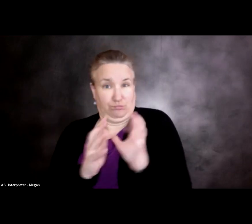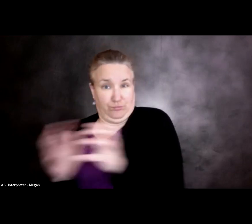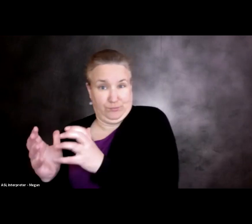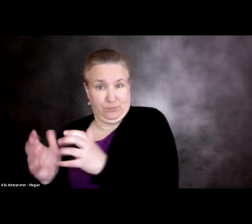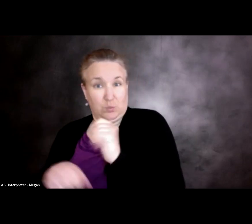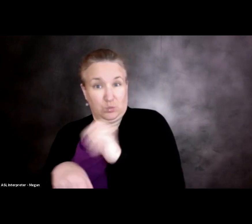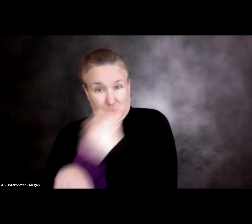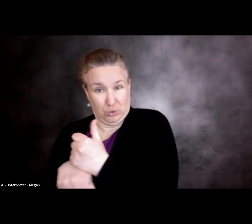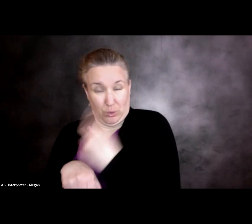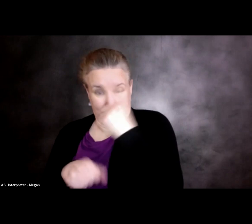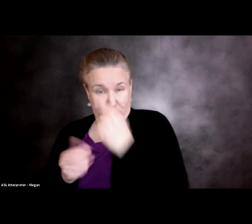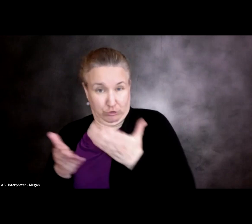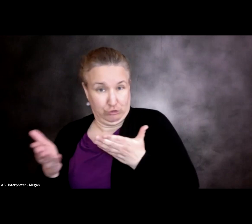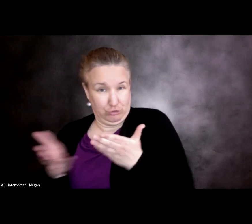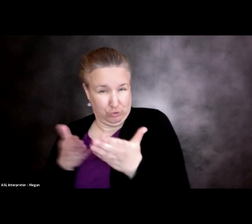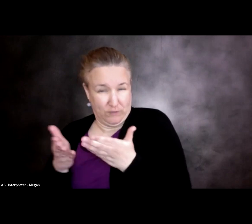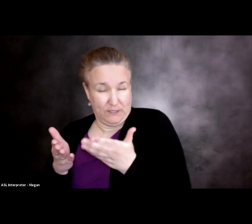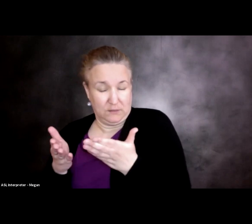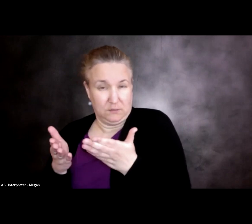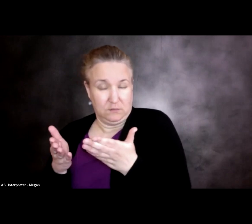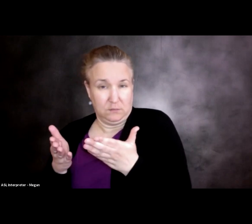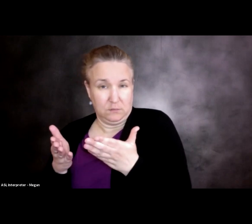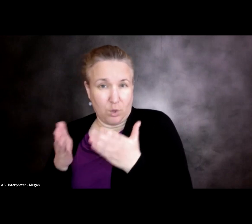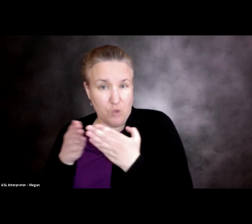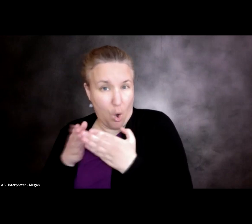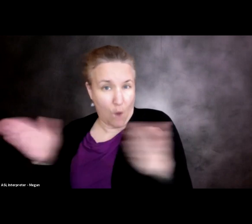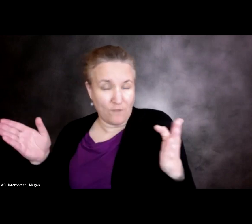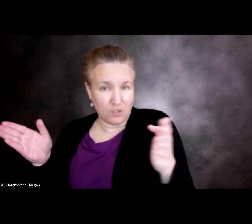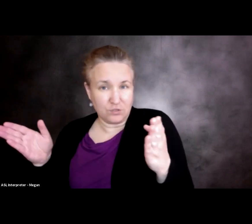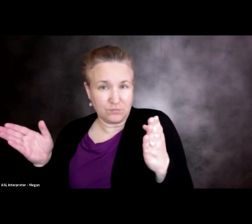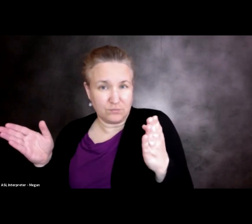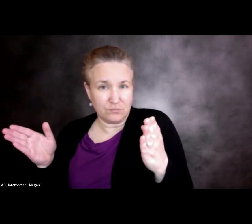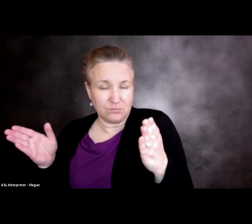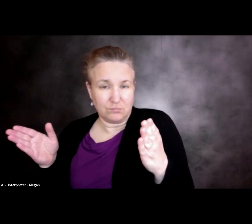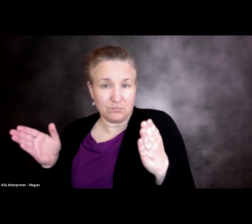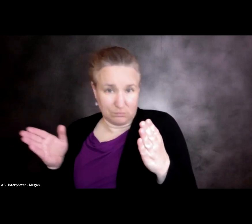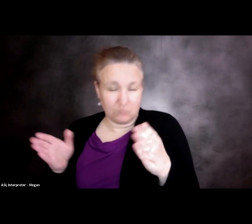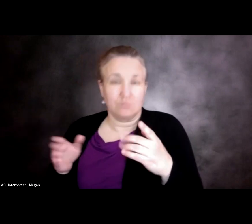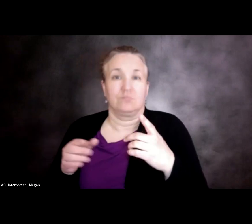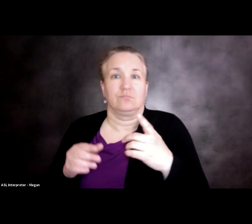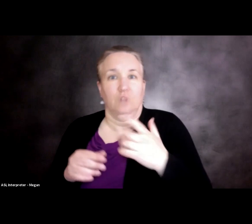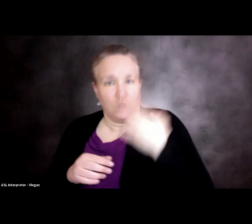to serve the overarching cause of colonial extraction,